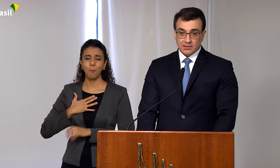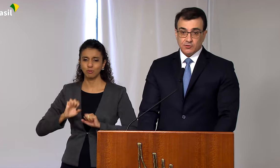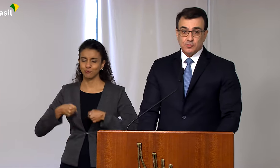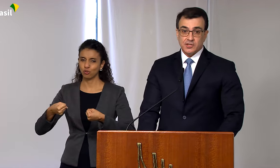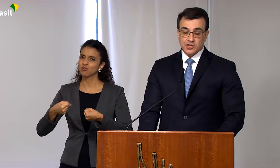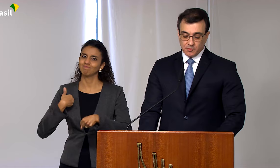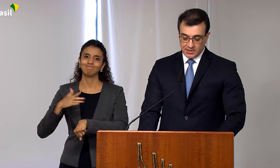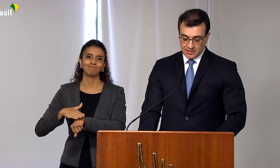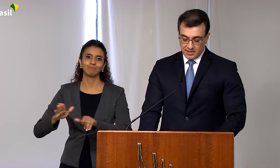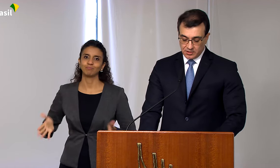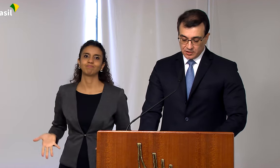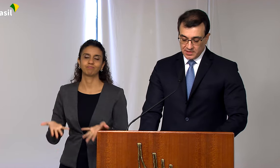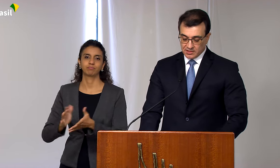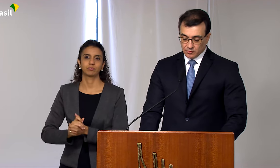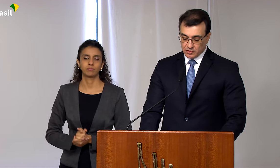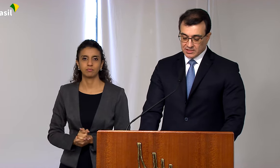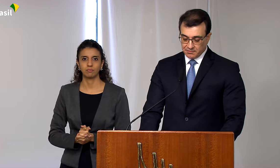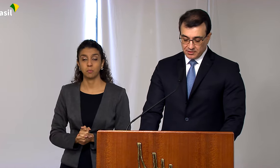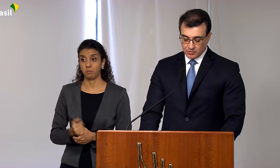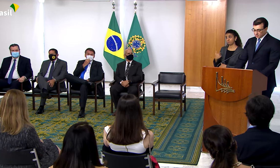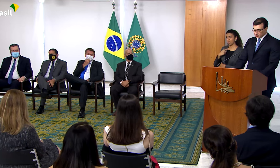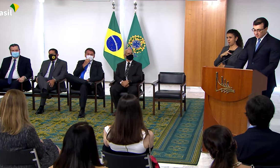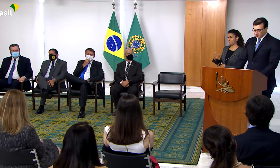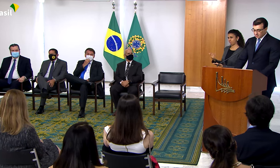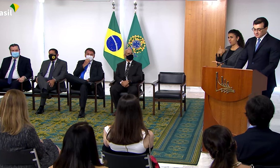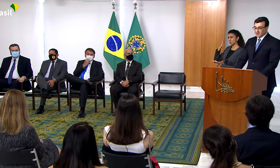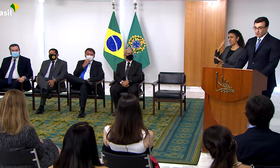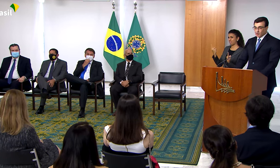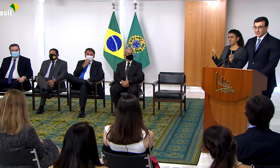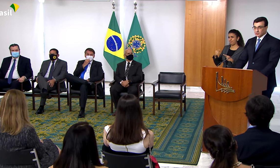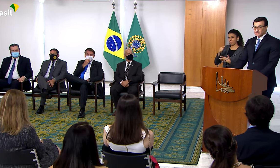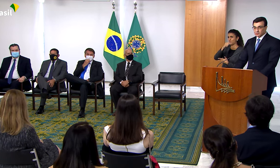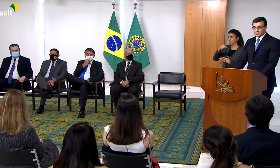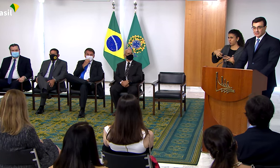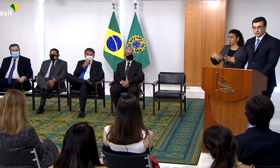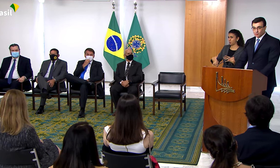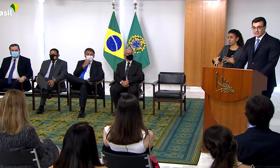I do not underestimate, Mr. President, the dimension of the challenges, but our collective will